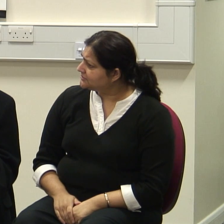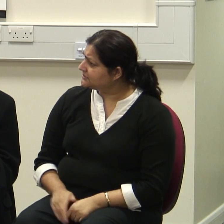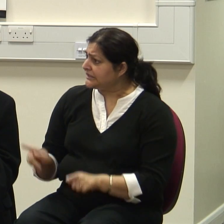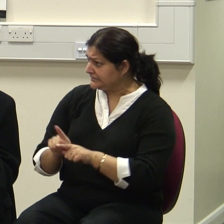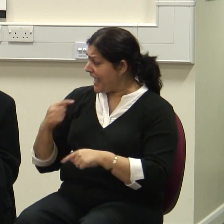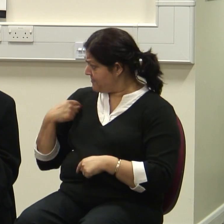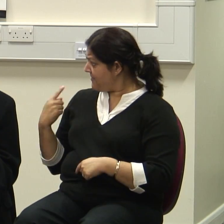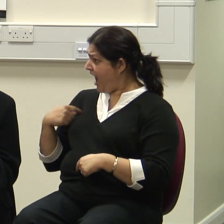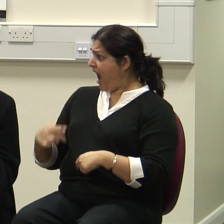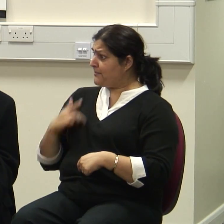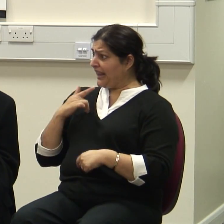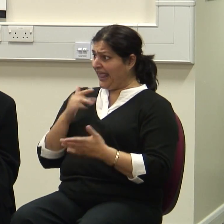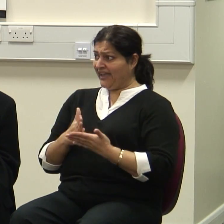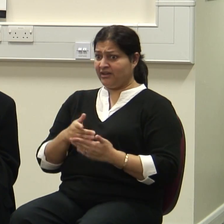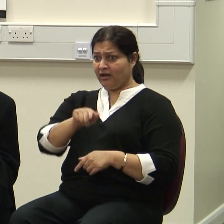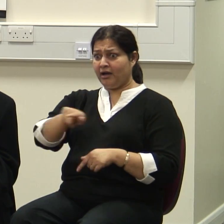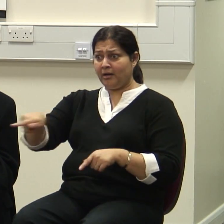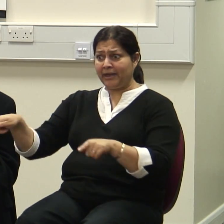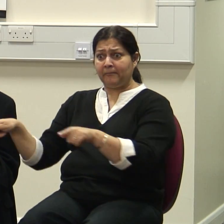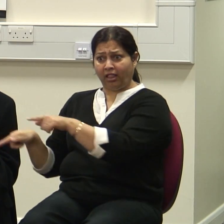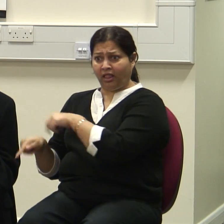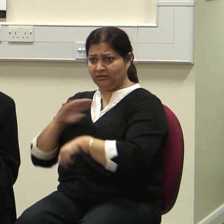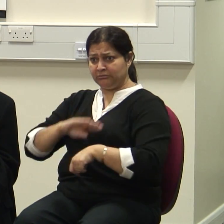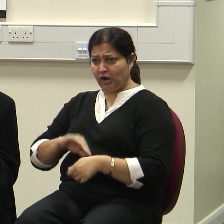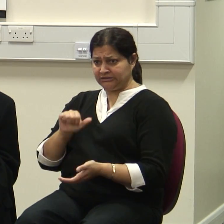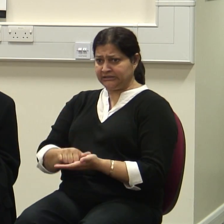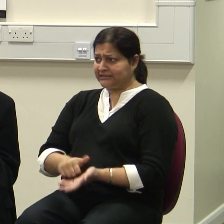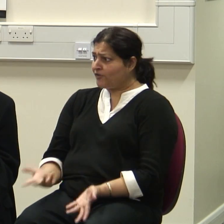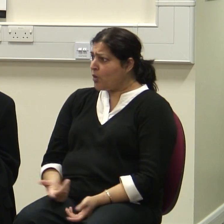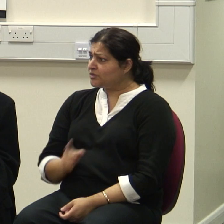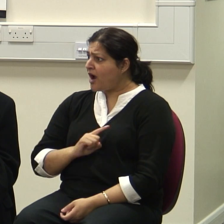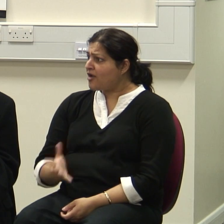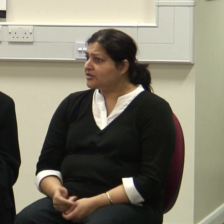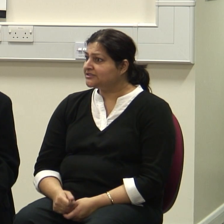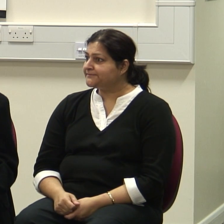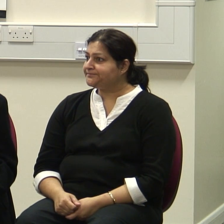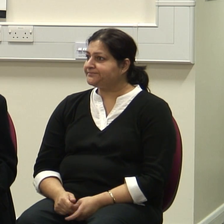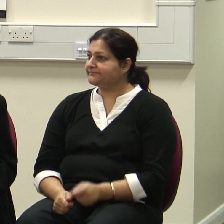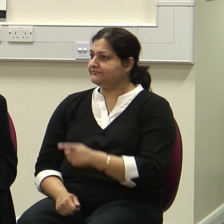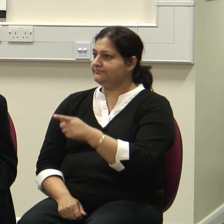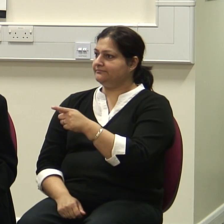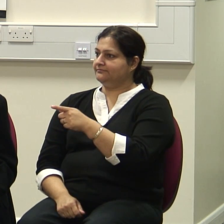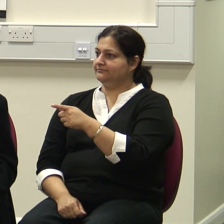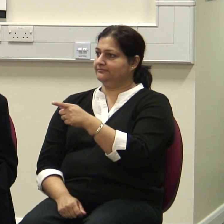It’s the same response. I'm sorry?